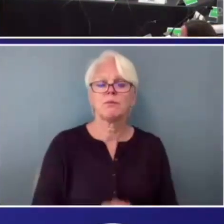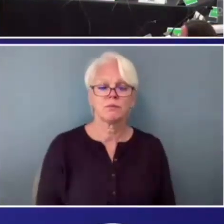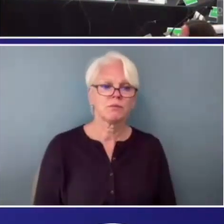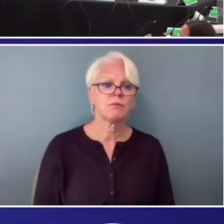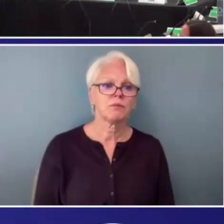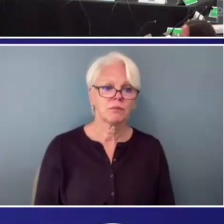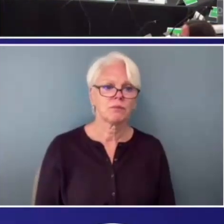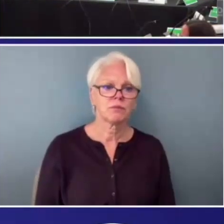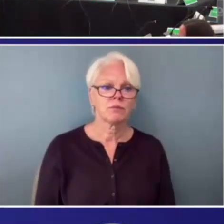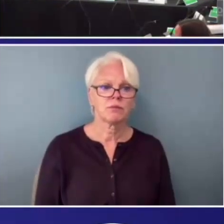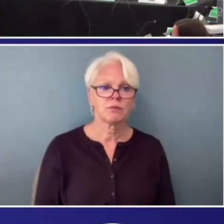Ashley?